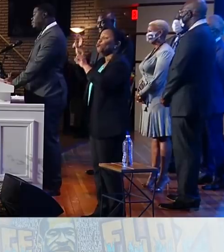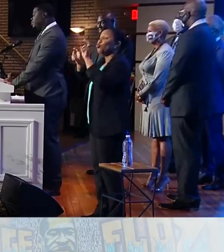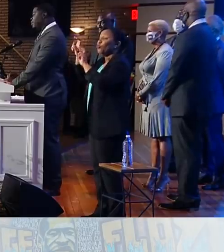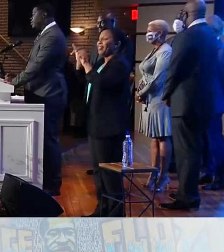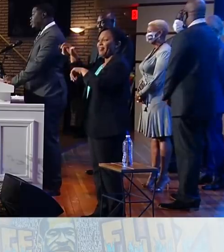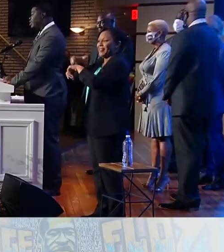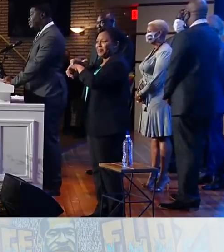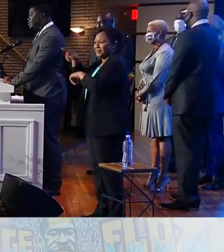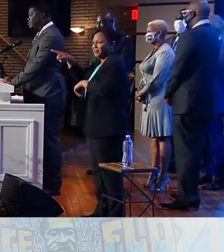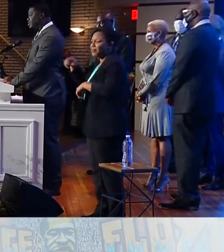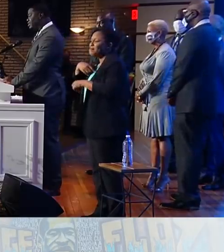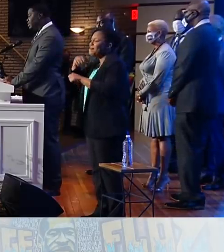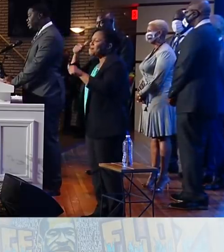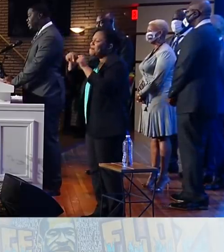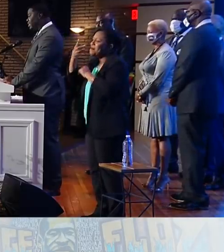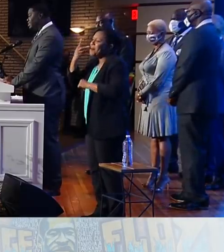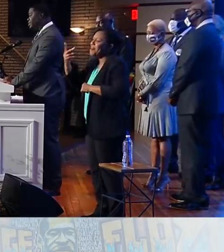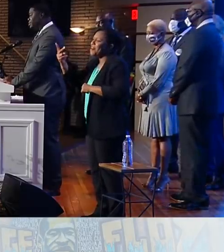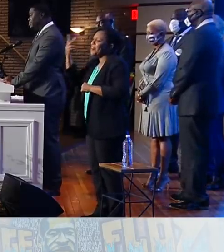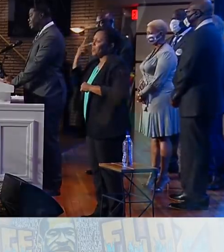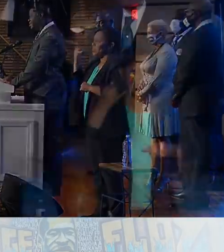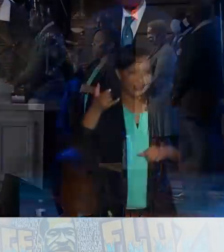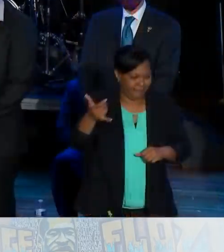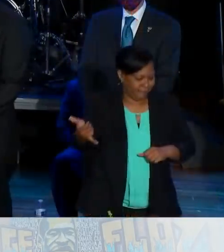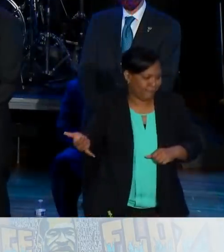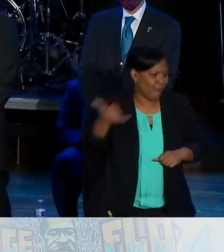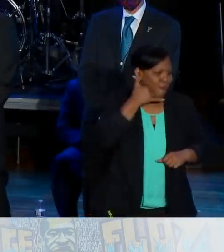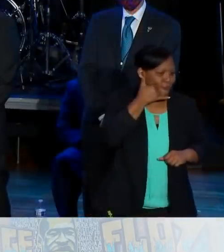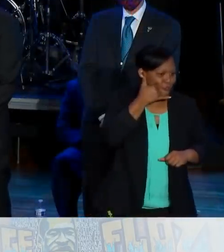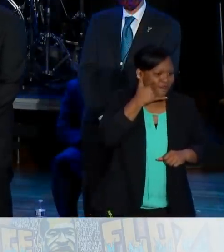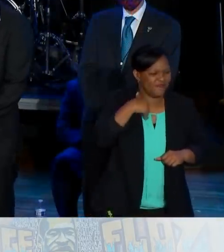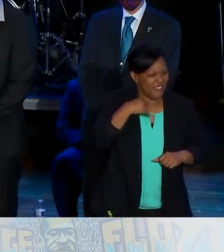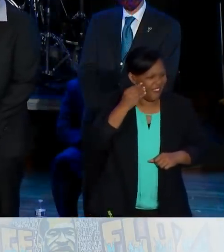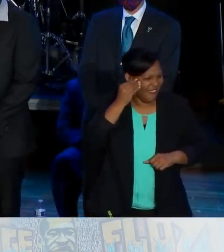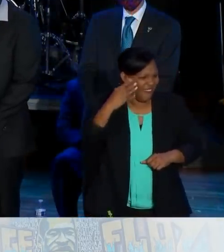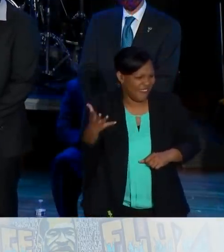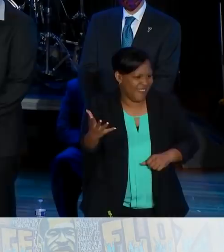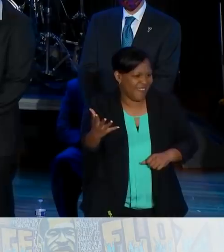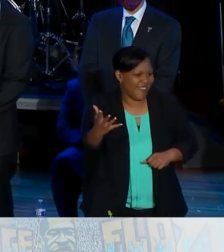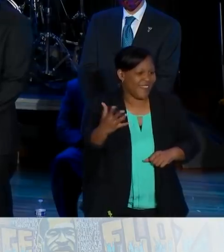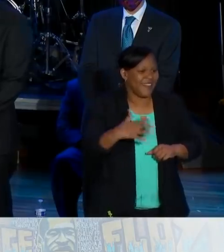BUT WHEN THE CAVALIERS, THEY CAME BACK ON THE GOLD WITH THE STATE WARRIORS ON THE FILED